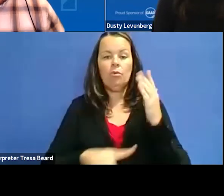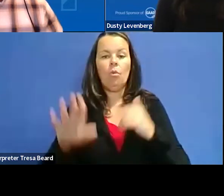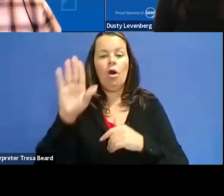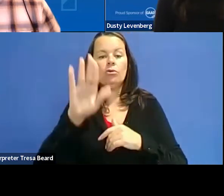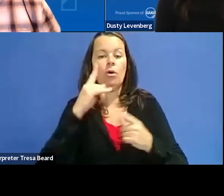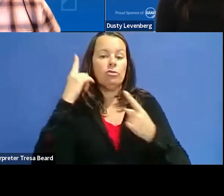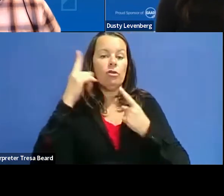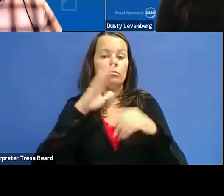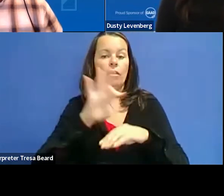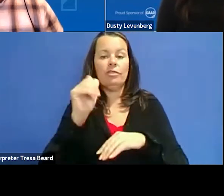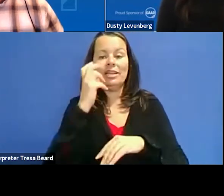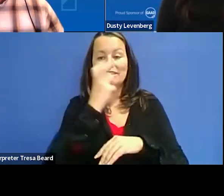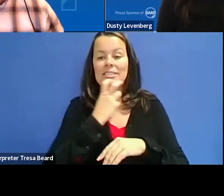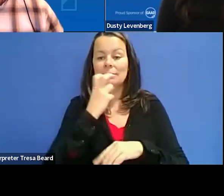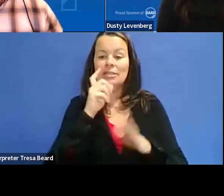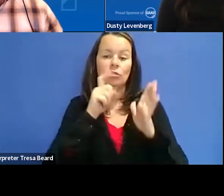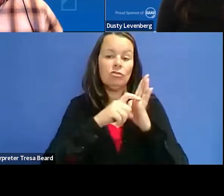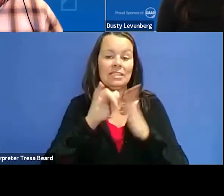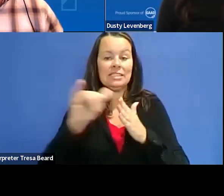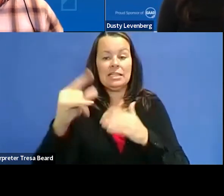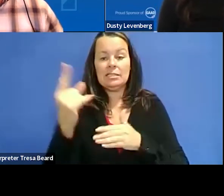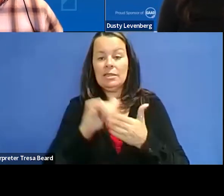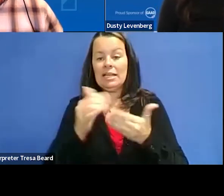Is that something easily testable or how would you approach that?